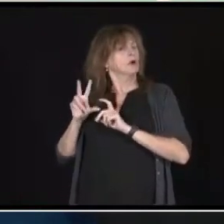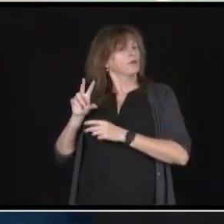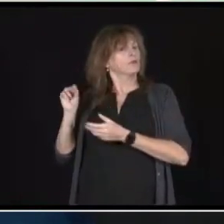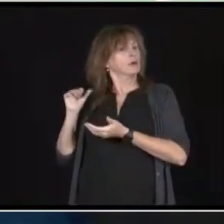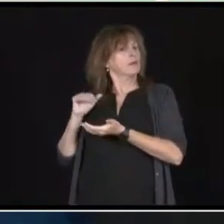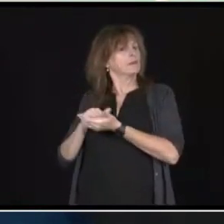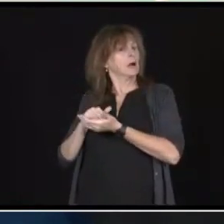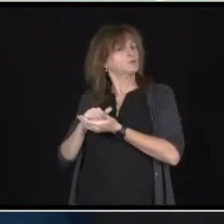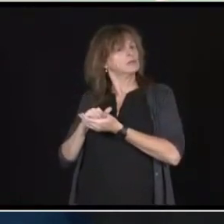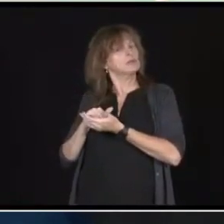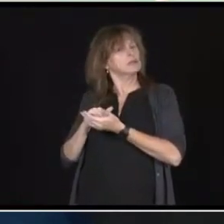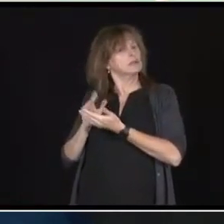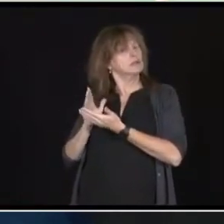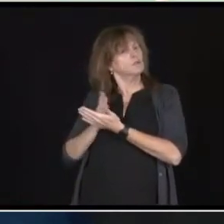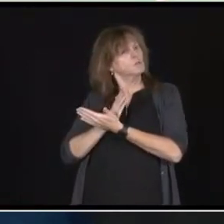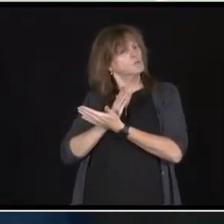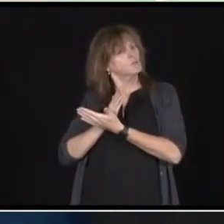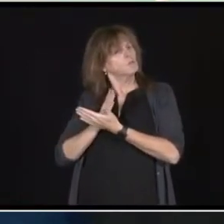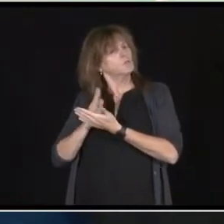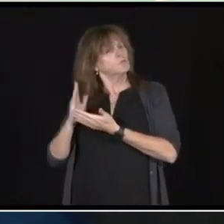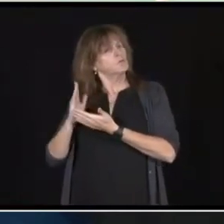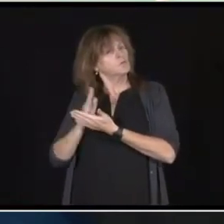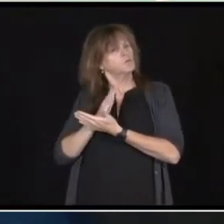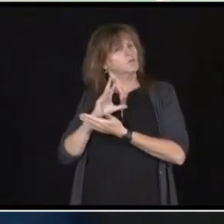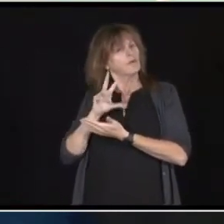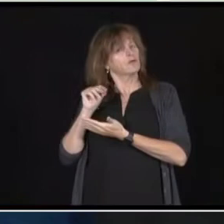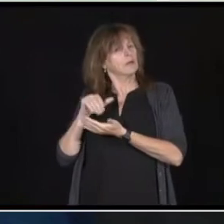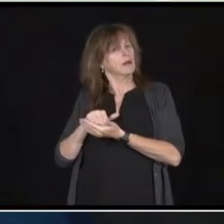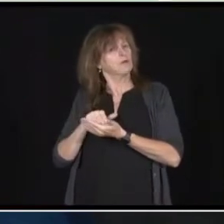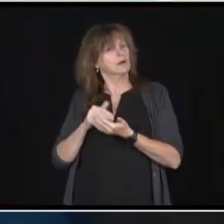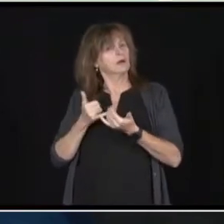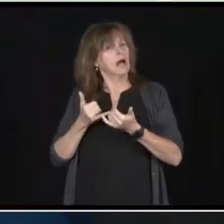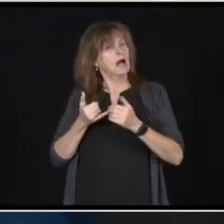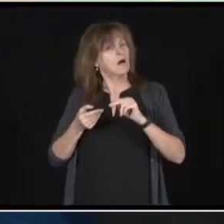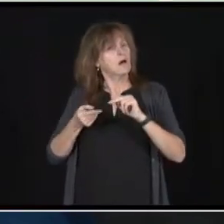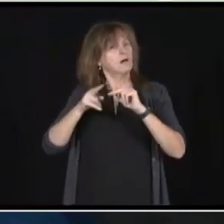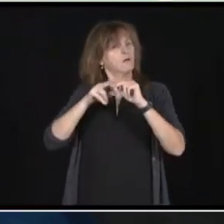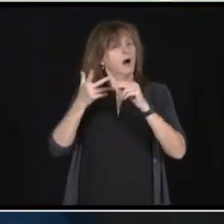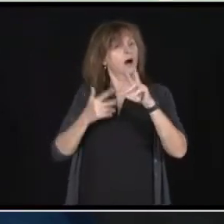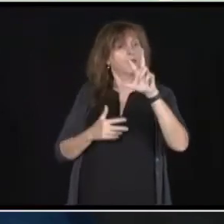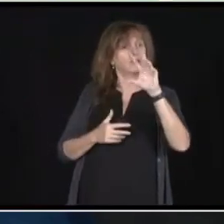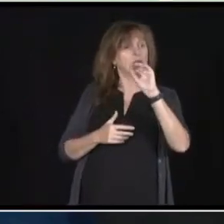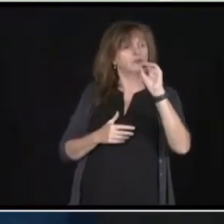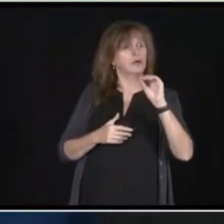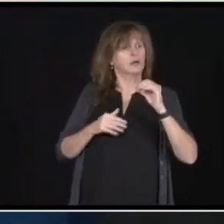given that we were testing down lower around the 30,000 range and what this means about what is happening